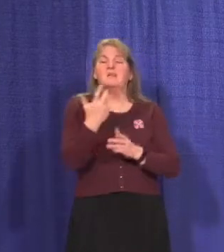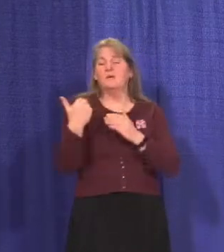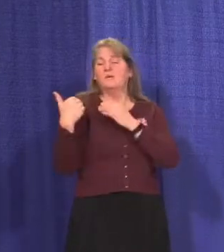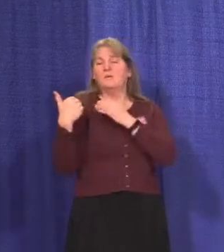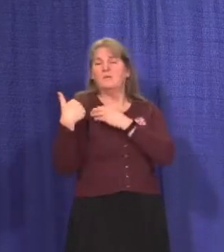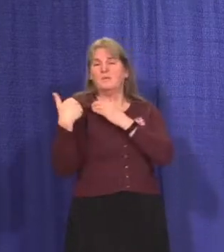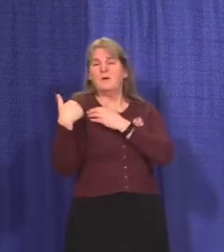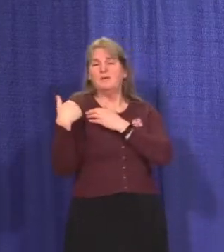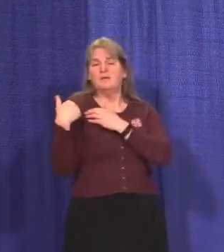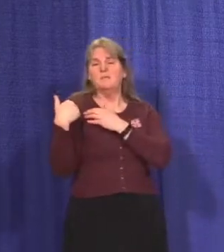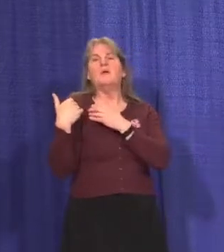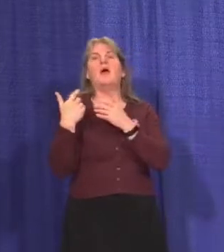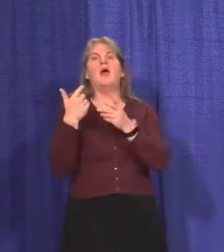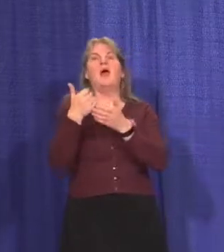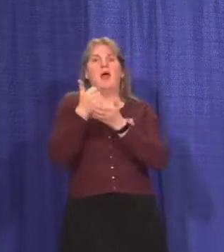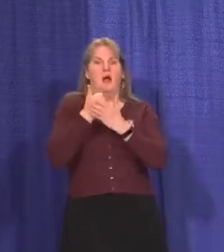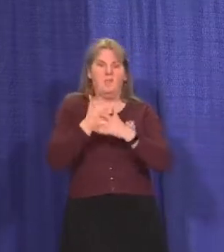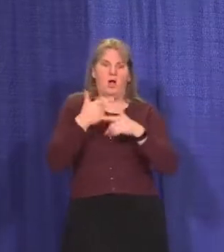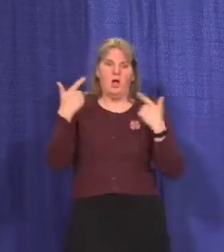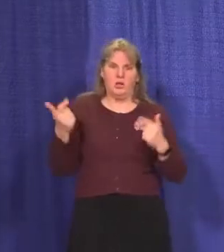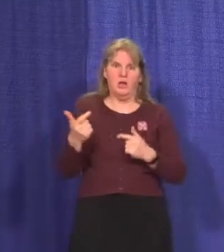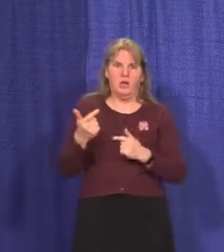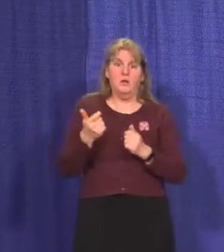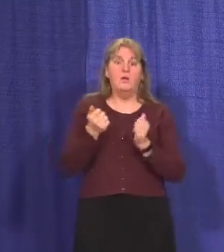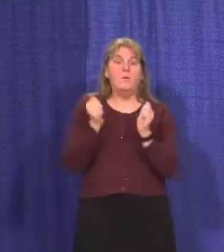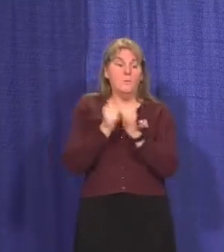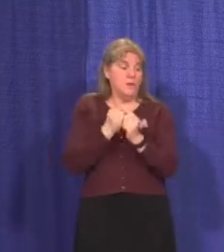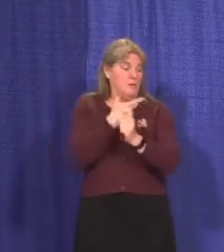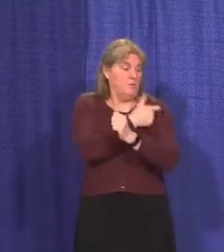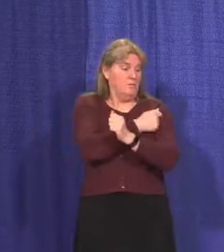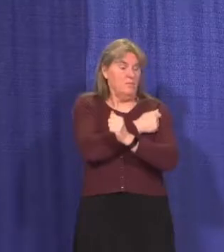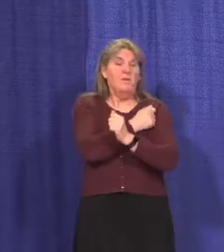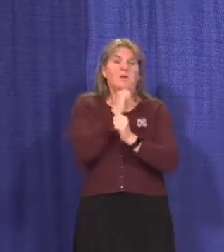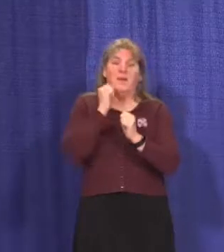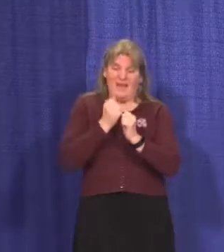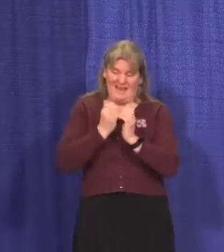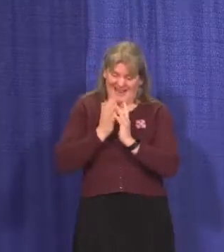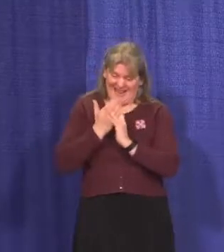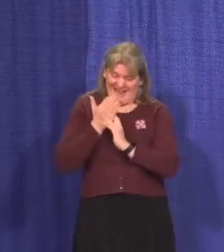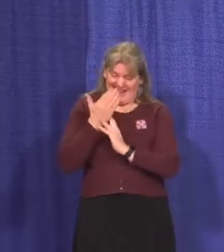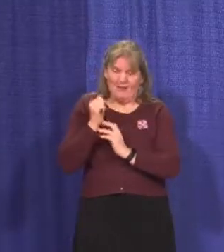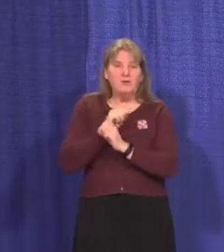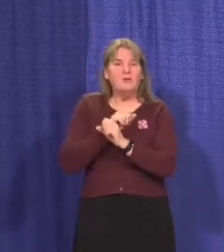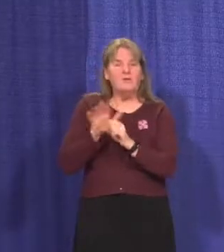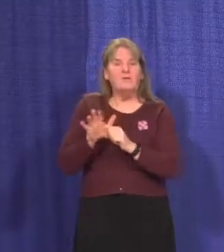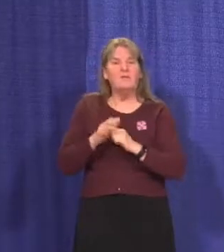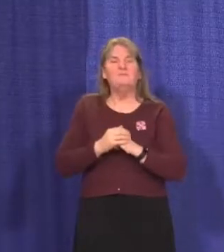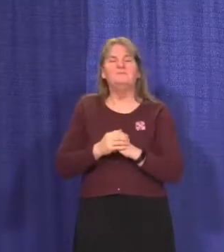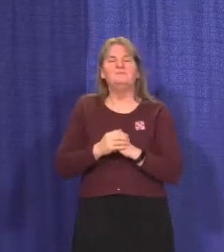our way out. Remember to take care of each